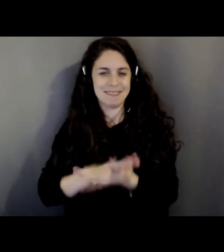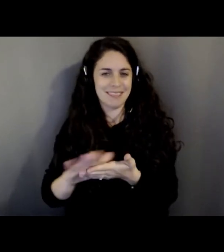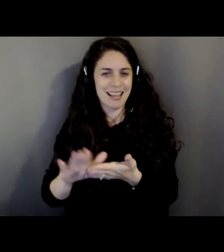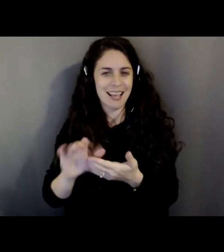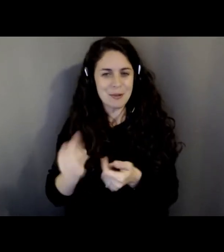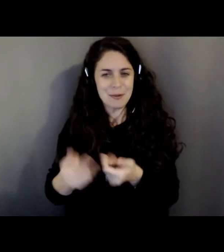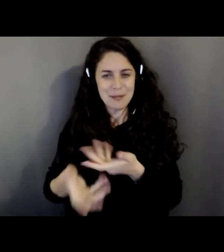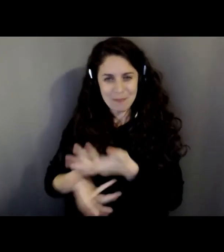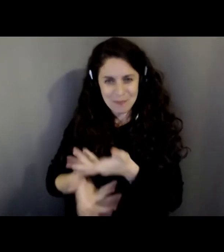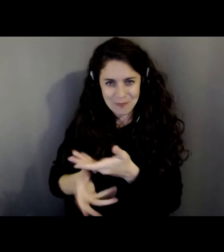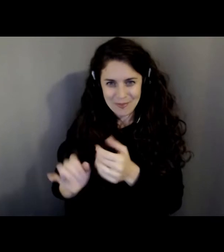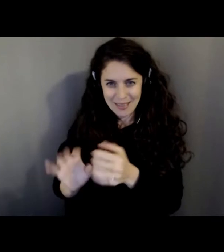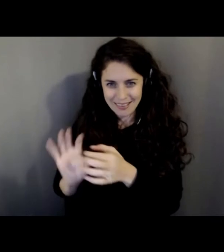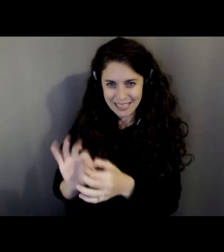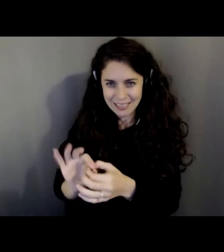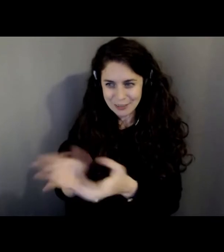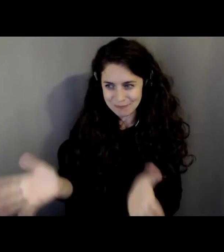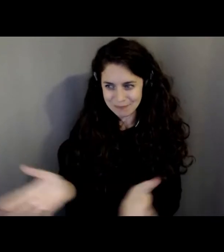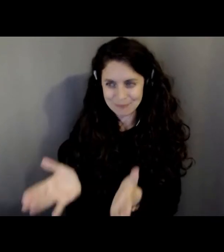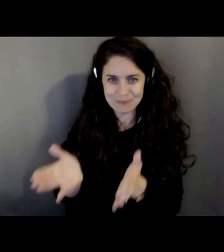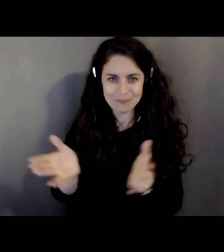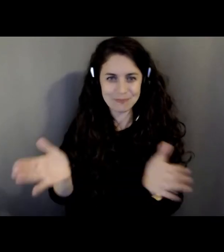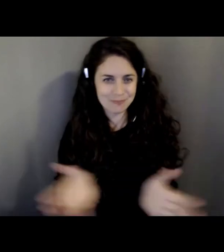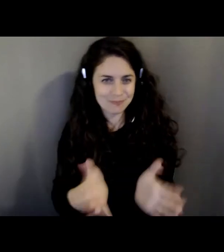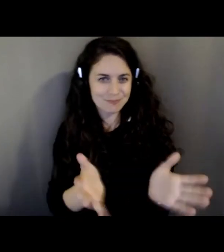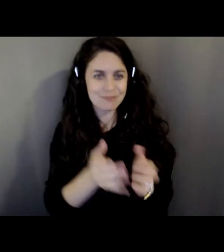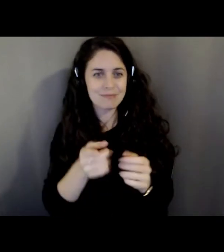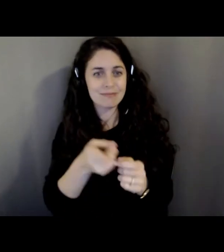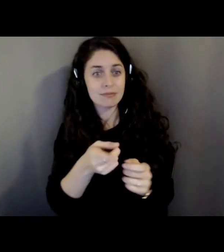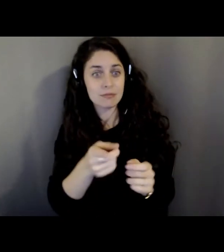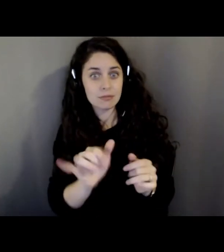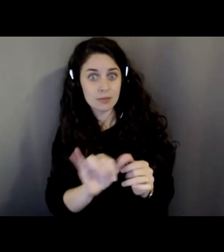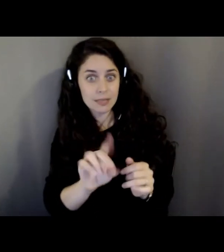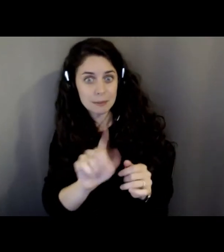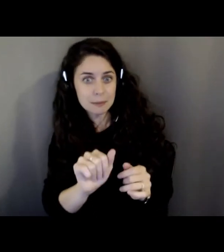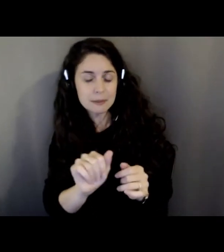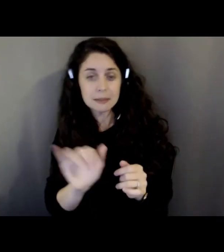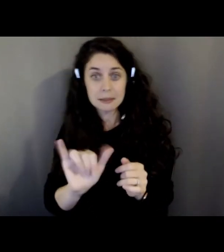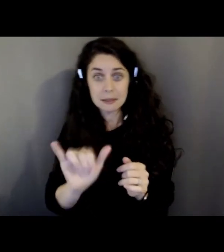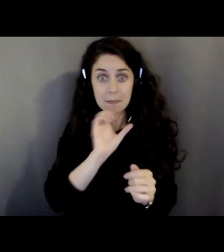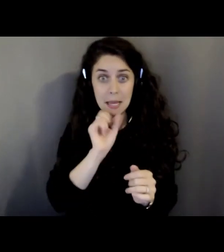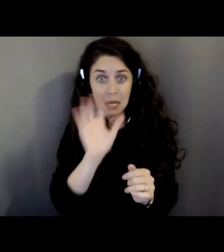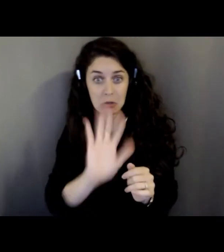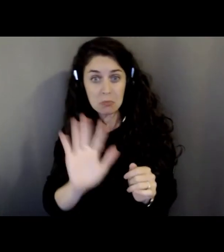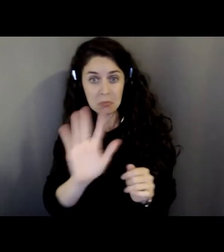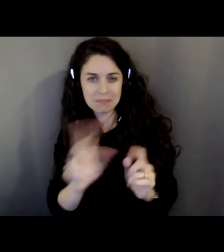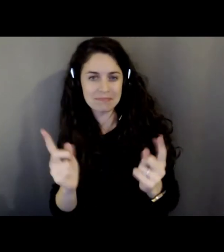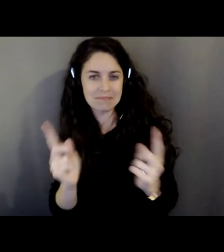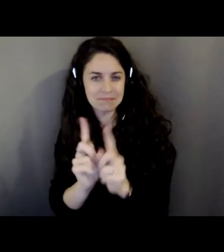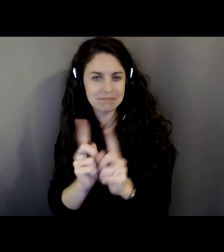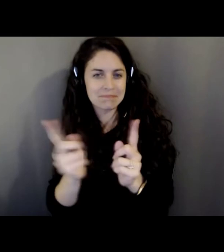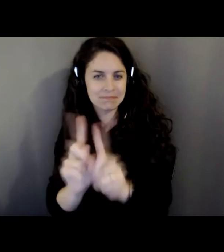with someone with a similar disability about of a similar agee. One of the other key components